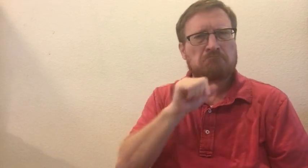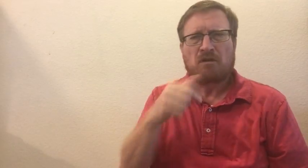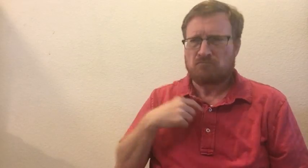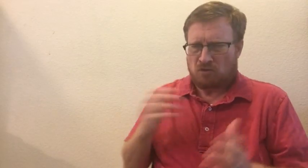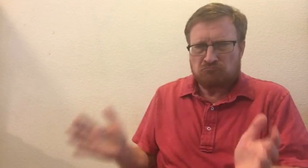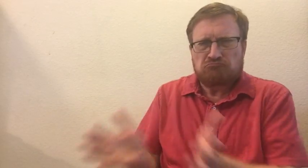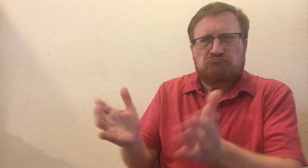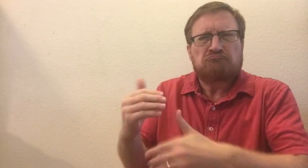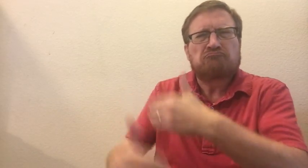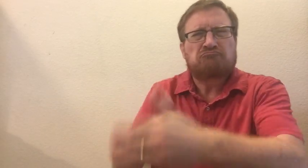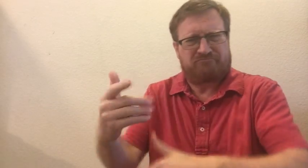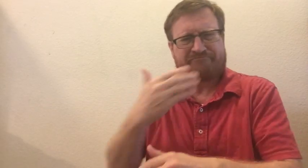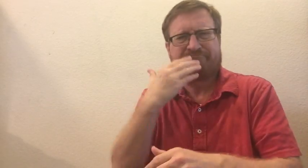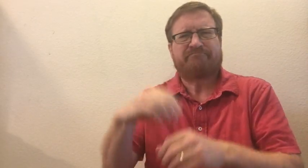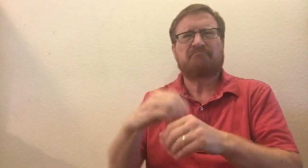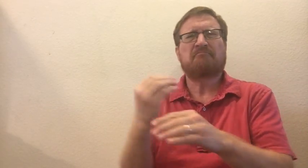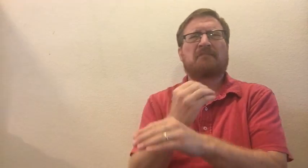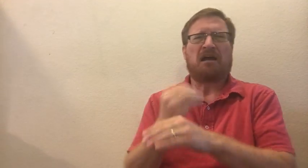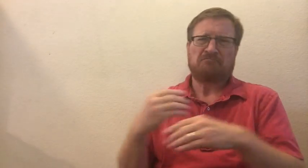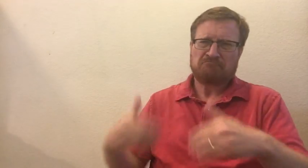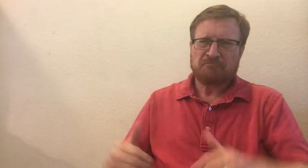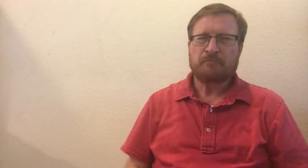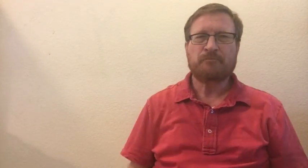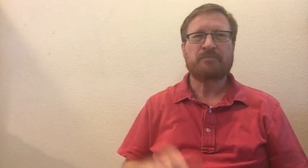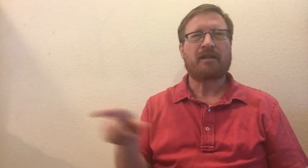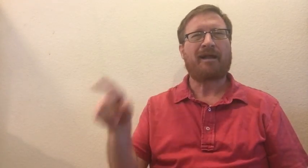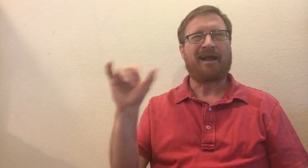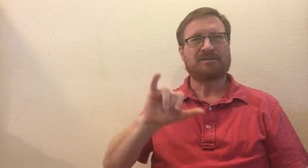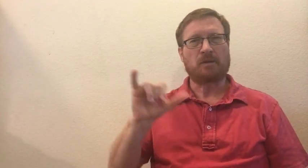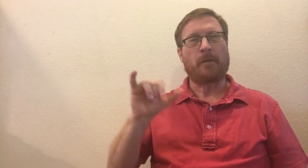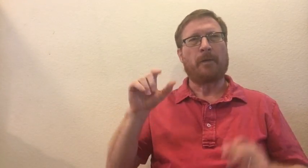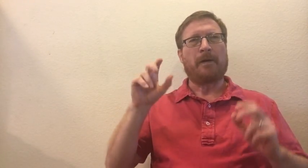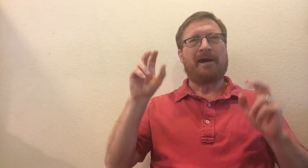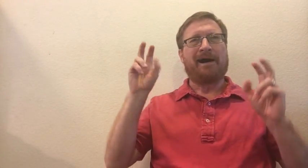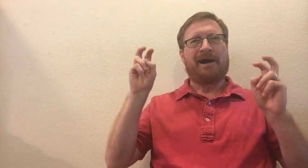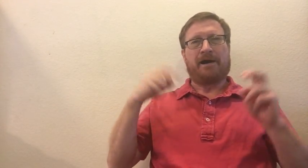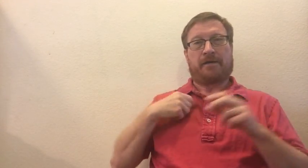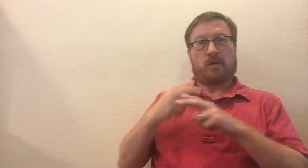my assignment. So just really blows me away. Always ahead of